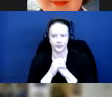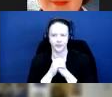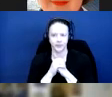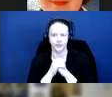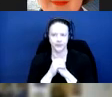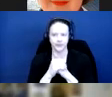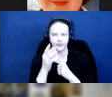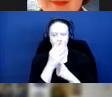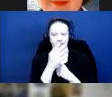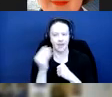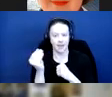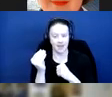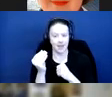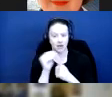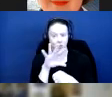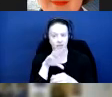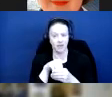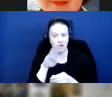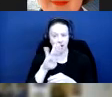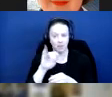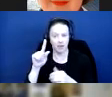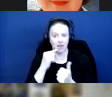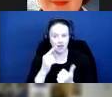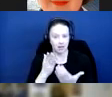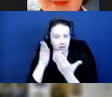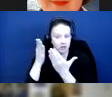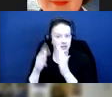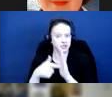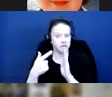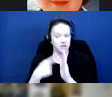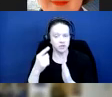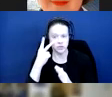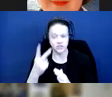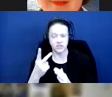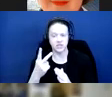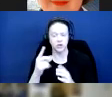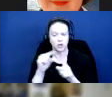In a bill, sometimes you see words like may or shall